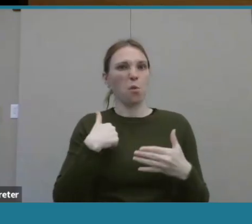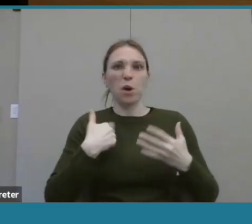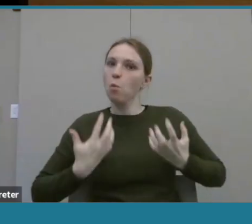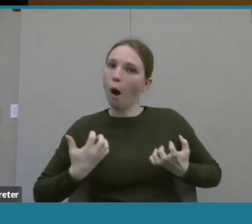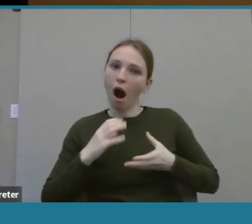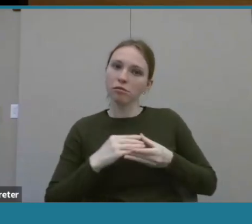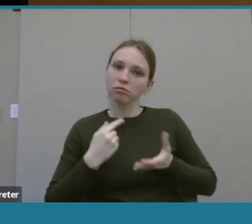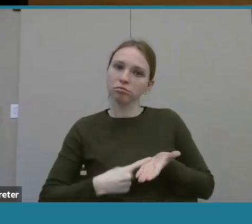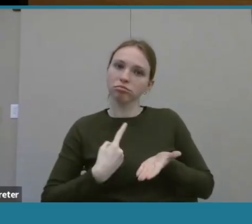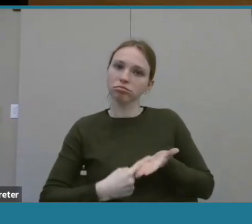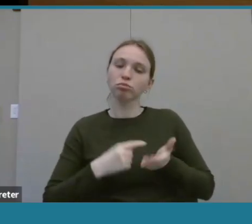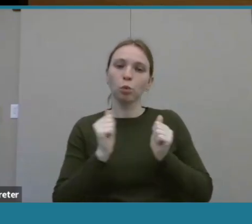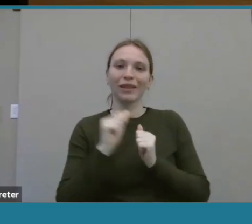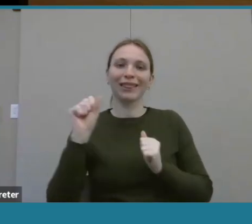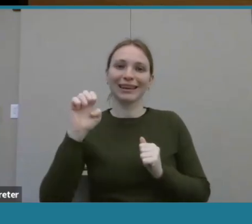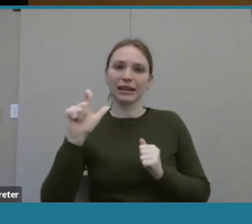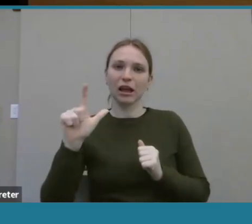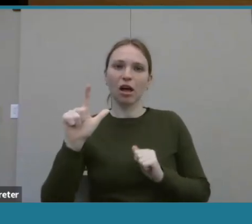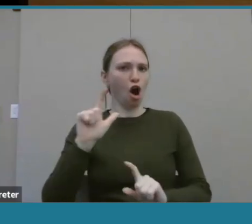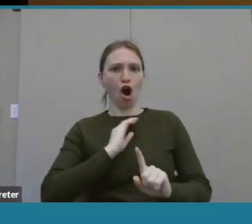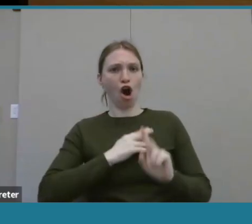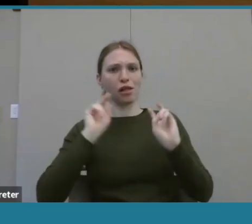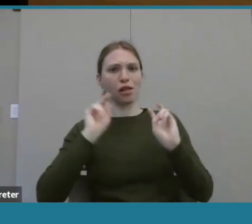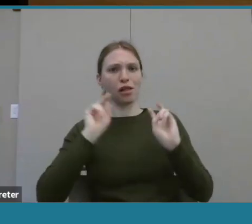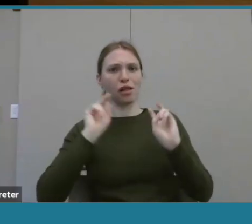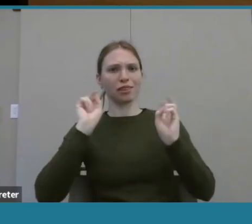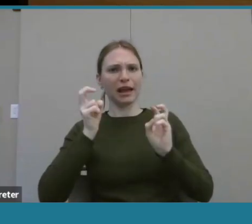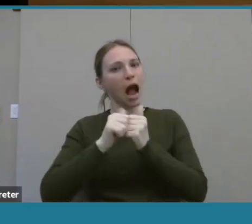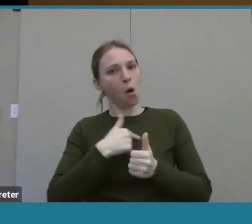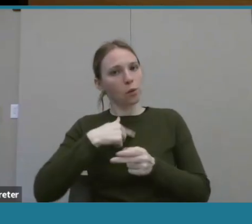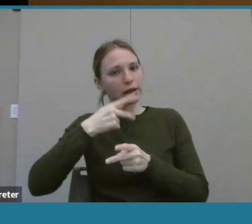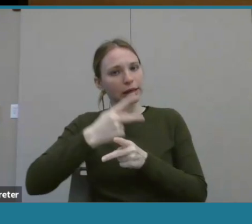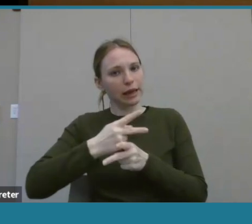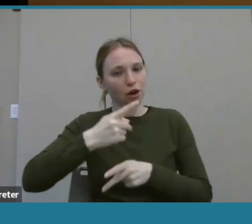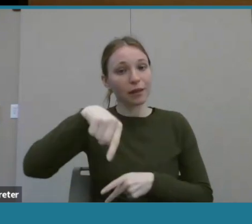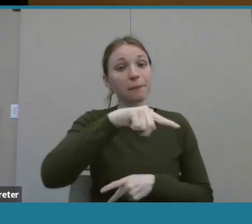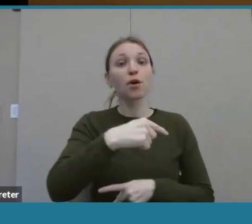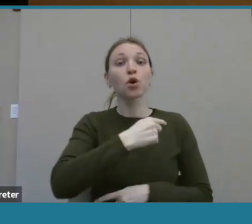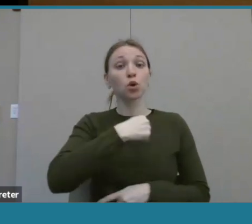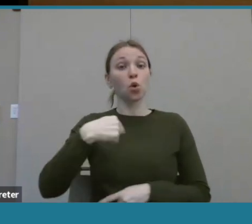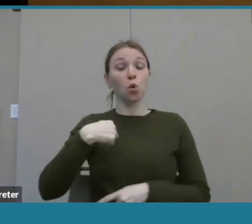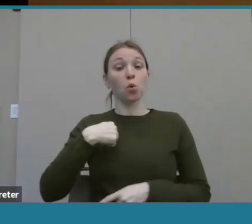seal theme was all about taking care of the animals, and so we actually put a bucket in the middle of the sign.